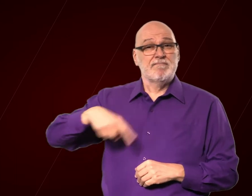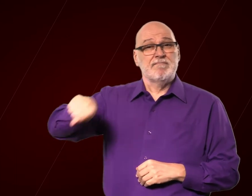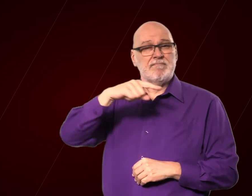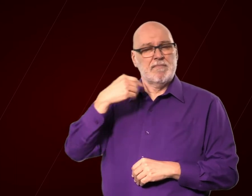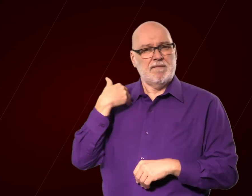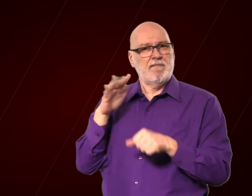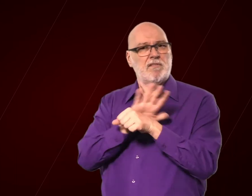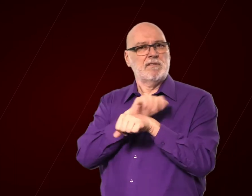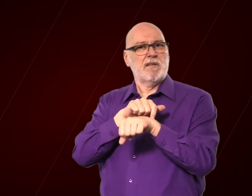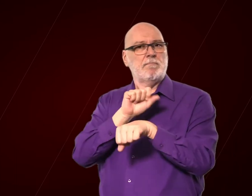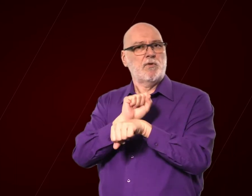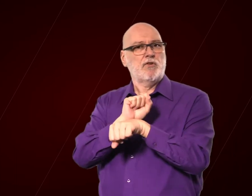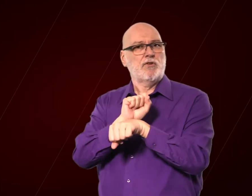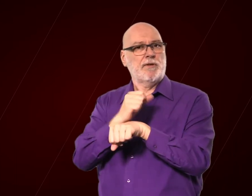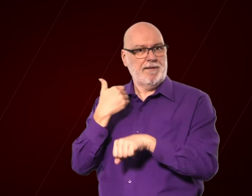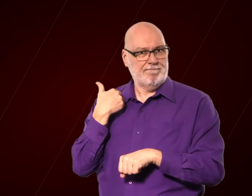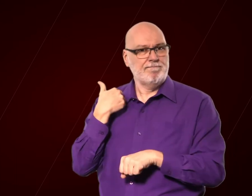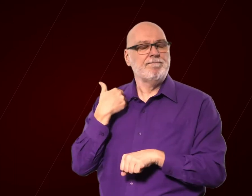are fully employed;